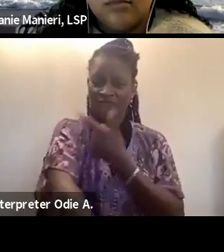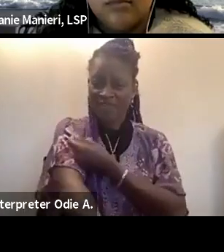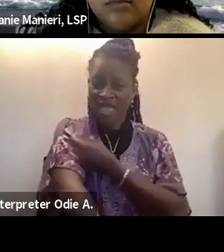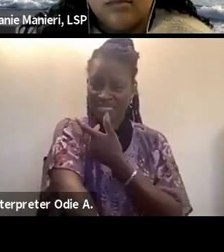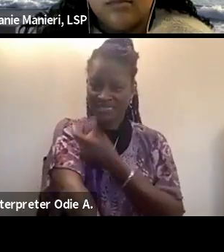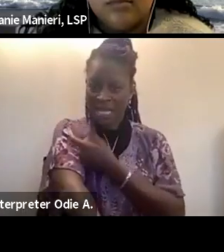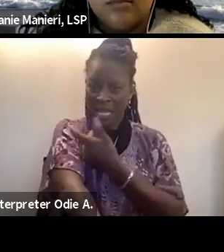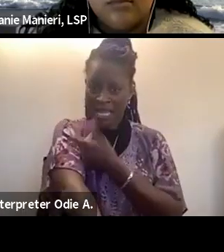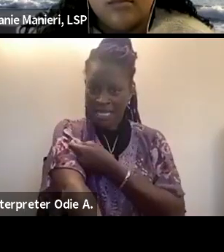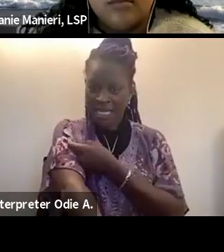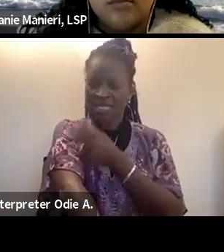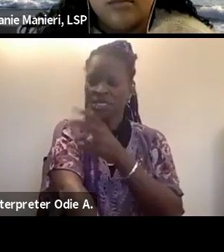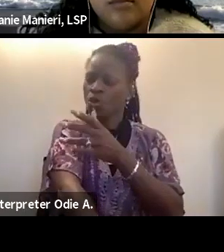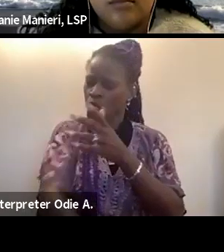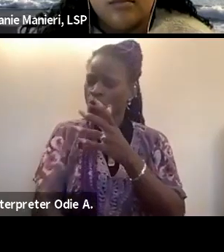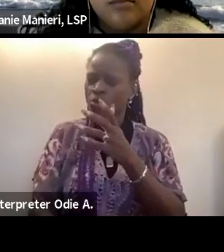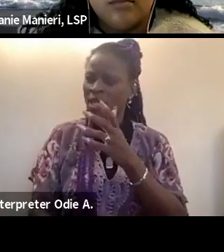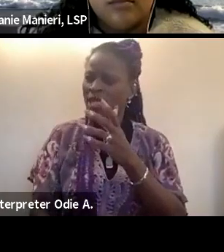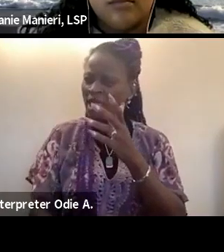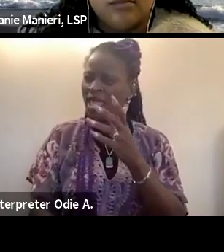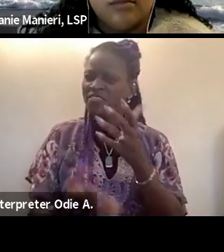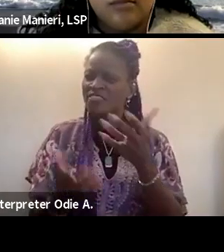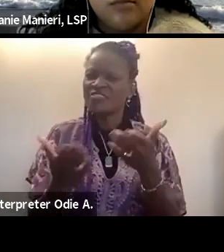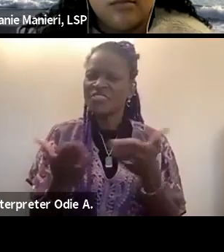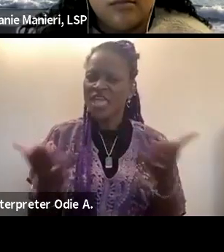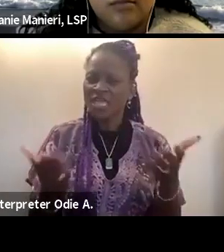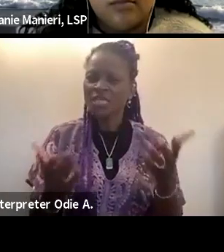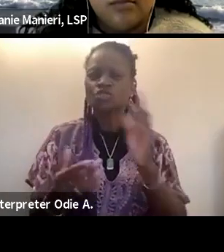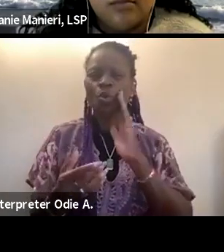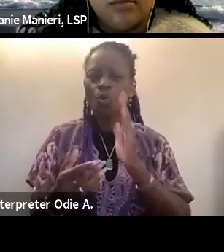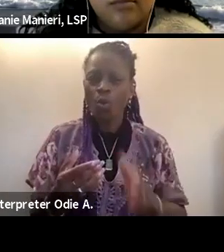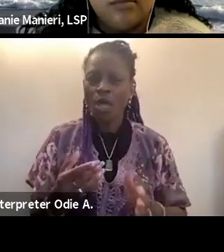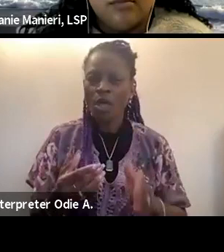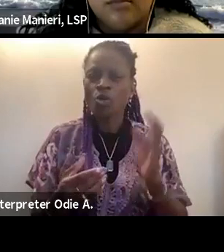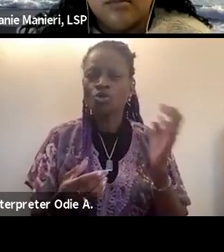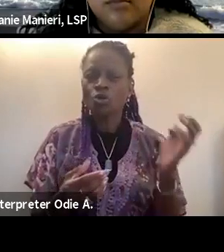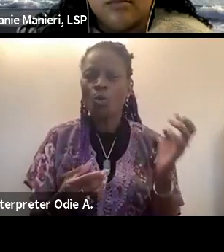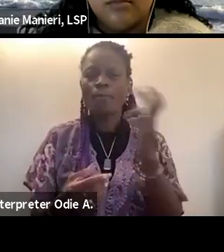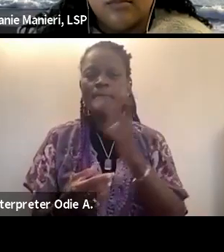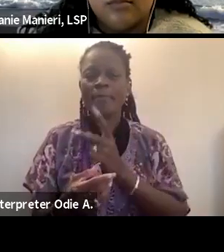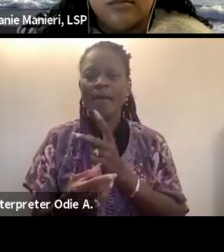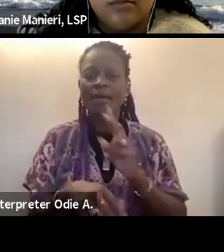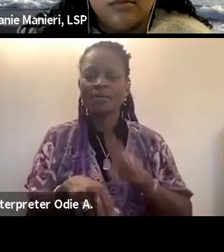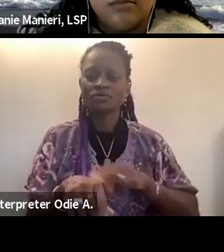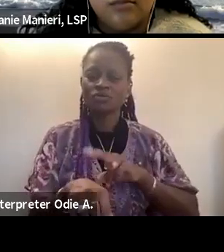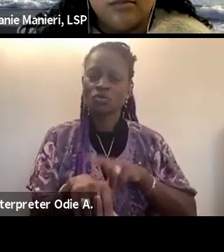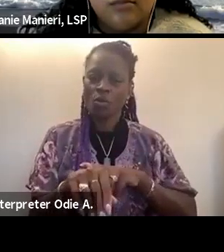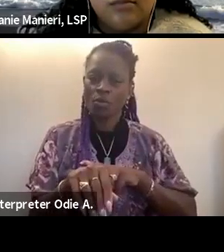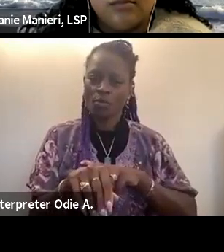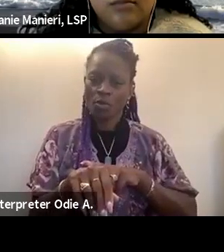of a sense of normalcy and start to enjoy holidays that we missed last year. We also need to do so safely.